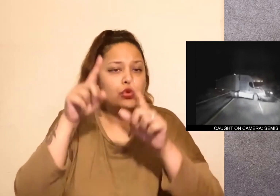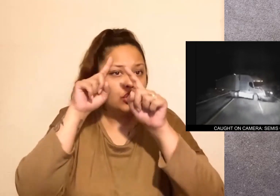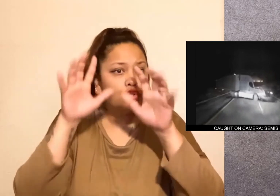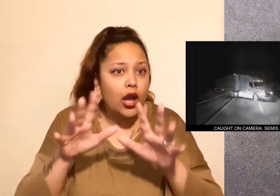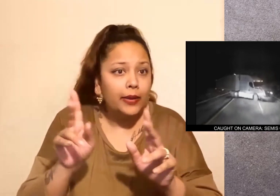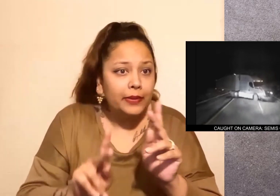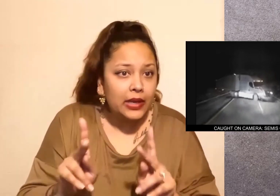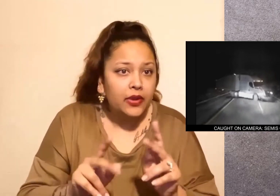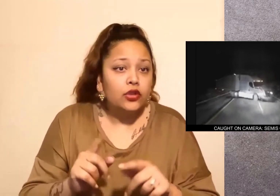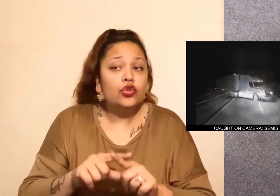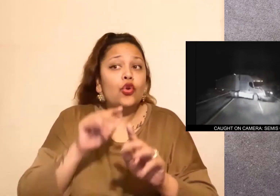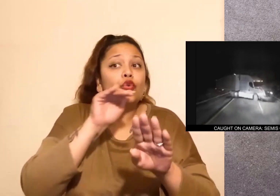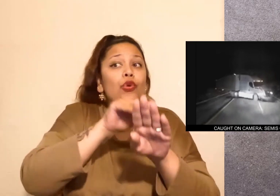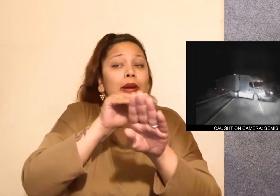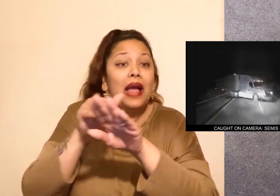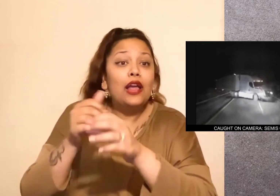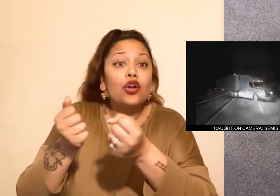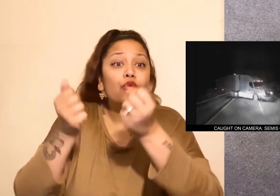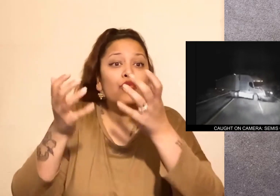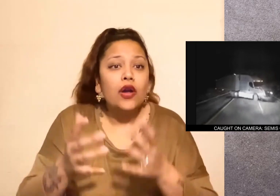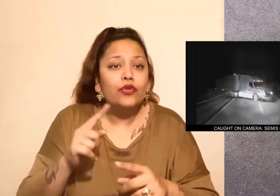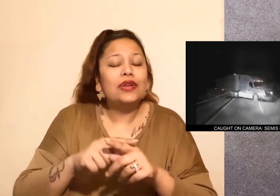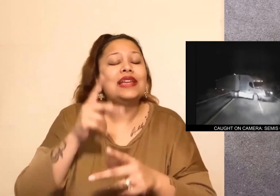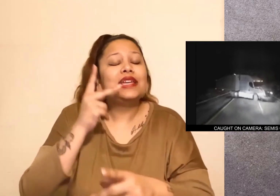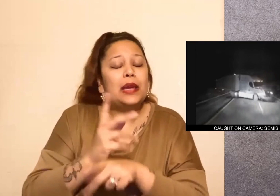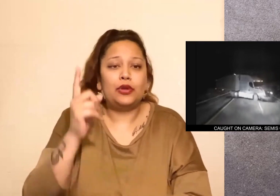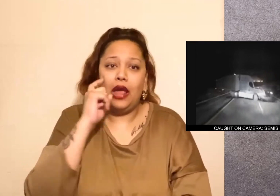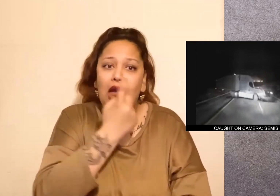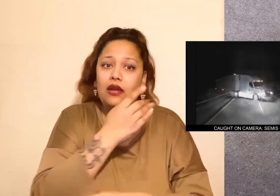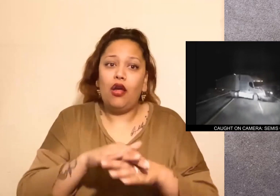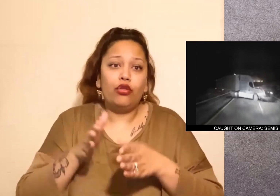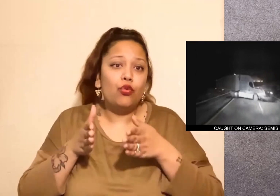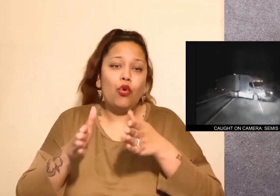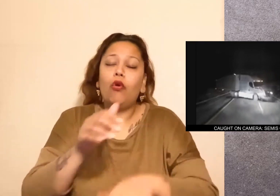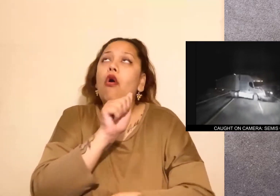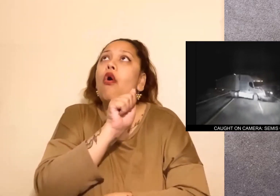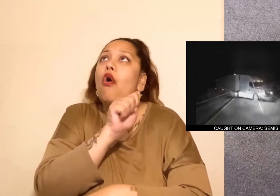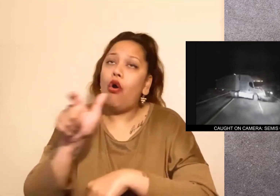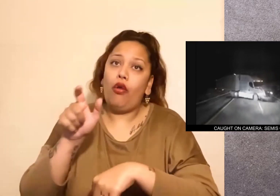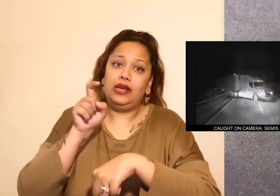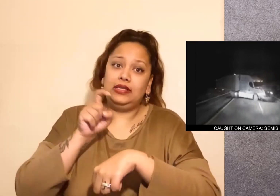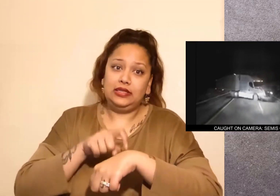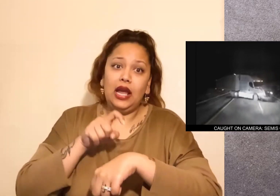shock people but to remind drivers to keep your eyes on the road at all times